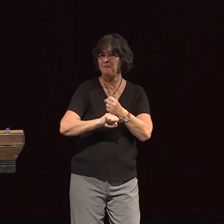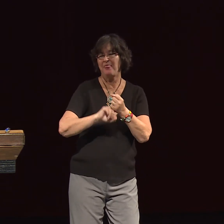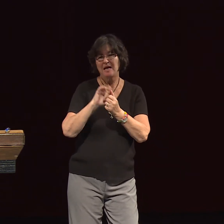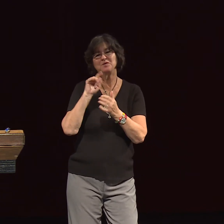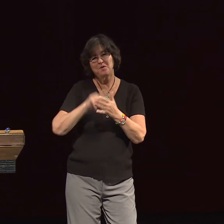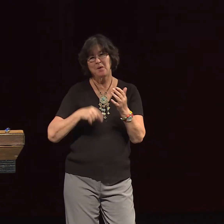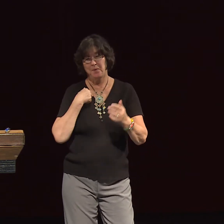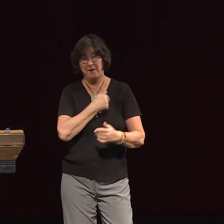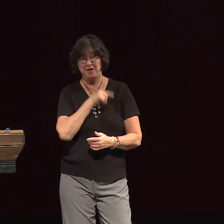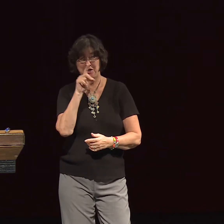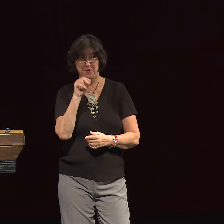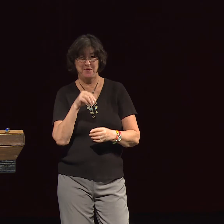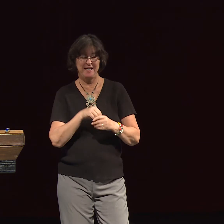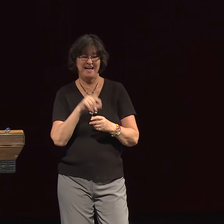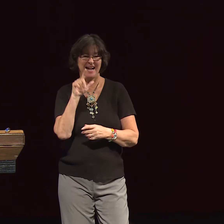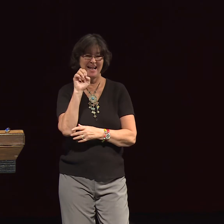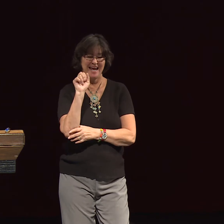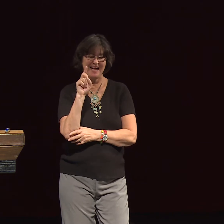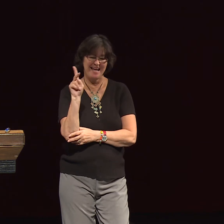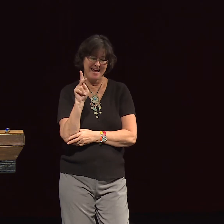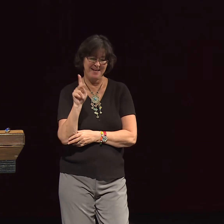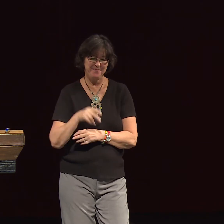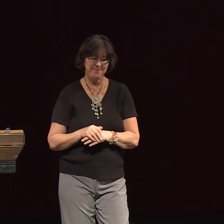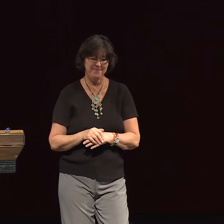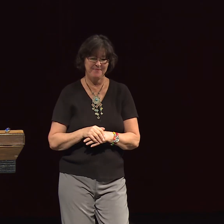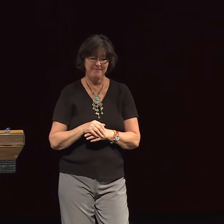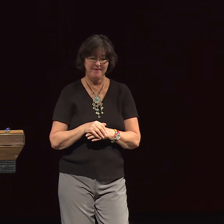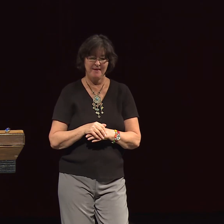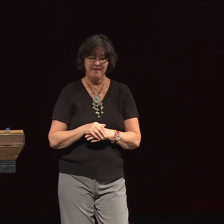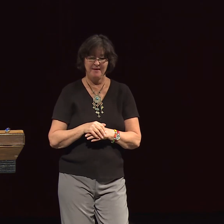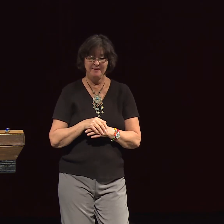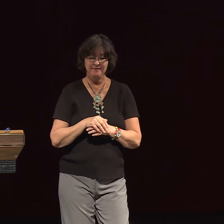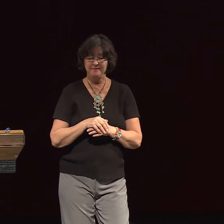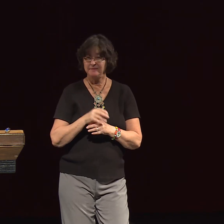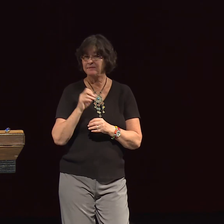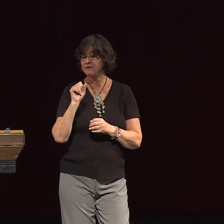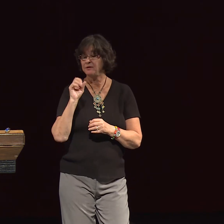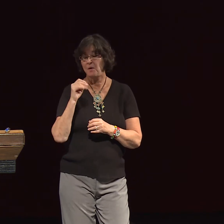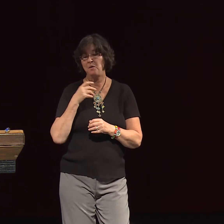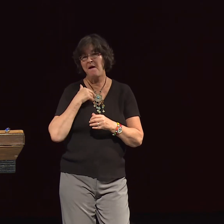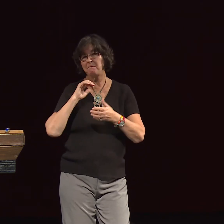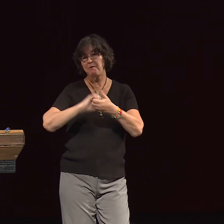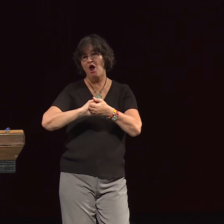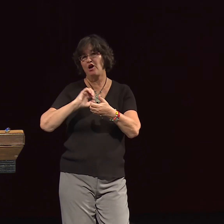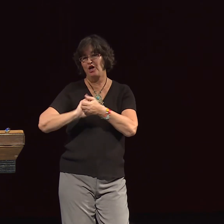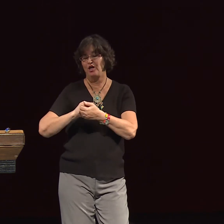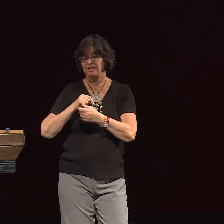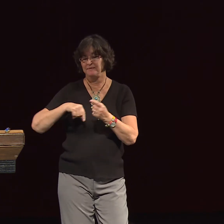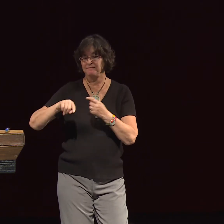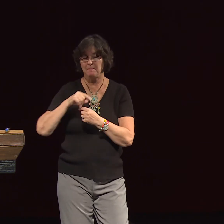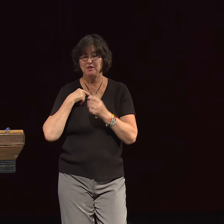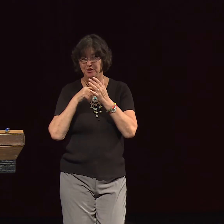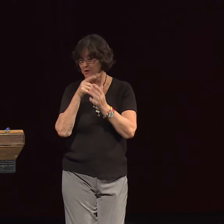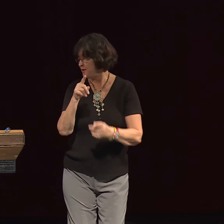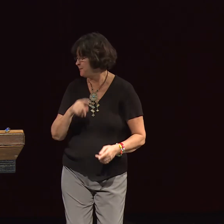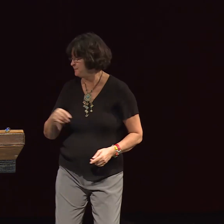You can get some advocacy training as well so you are able to support these issues.